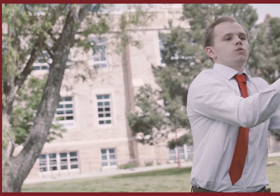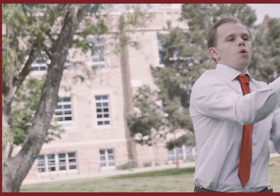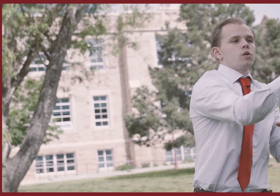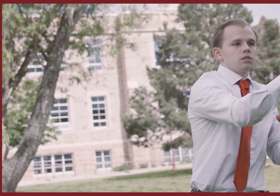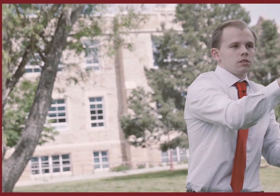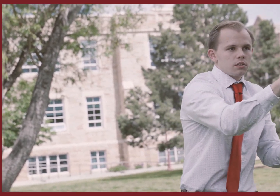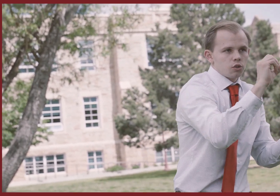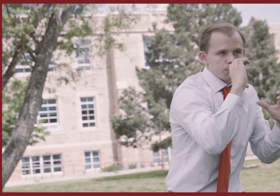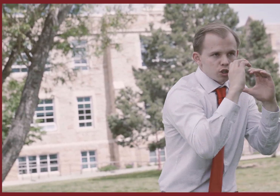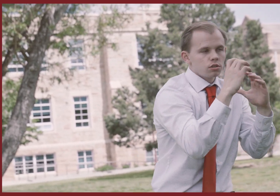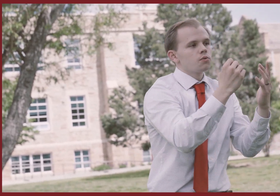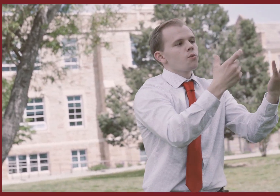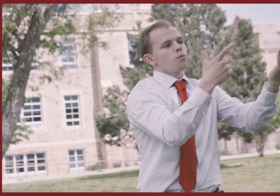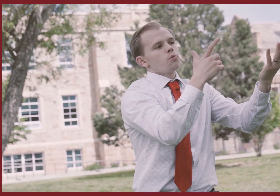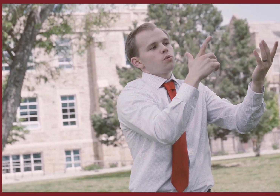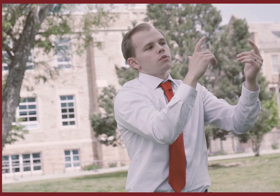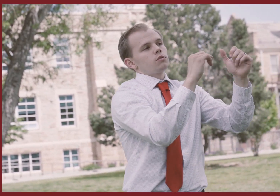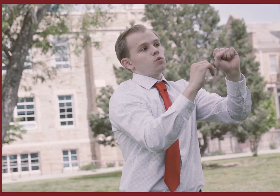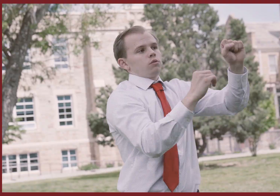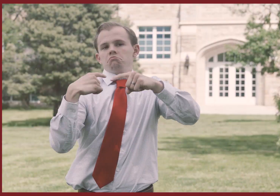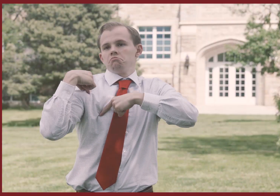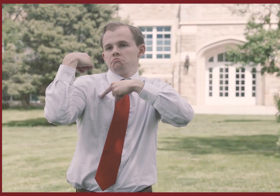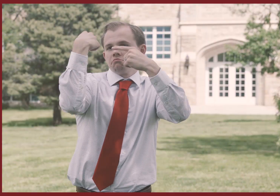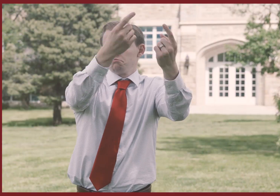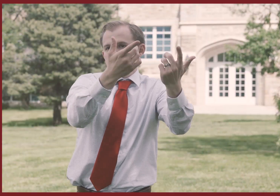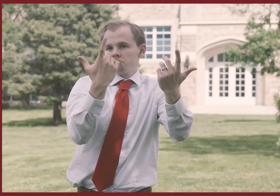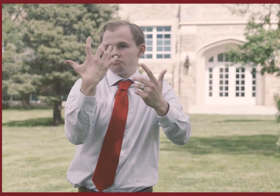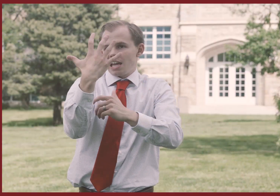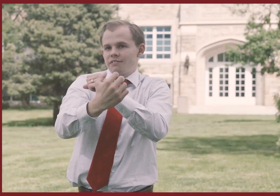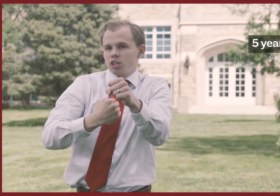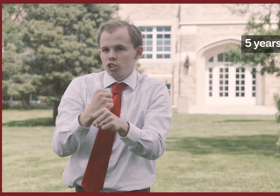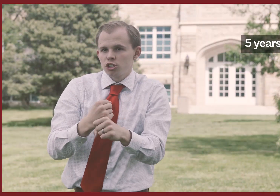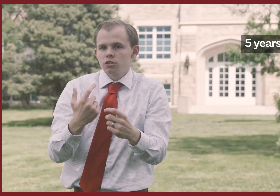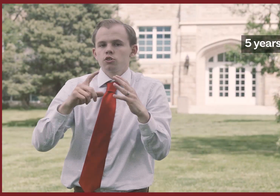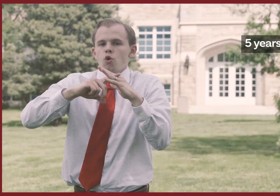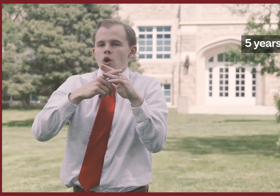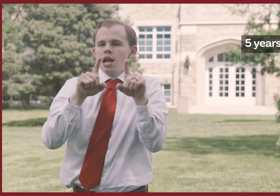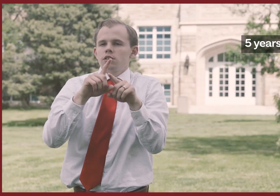was offered the job at Sorenson, and took that job at Sorenson Communications and I've been there for five years.